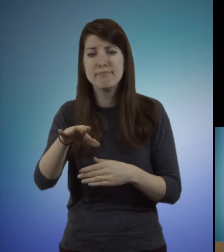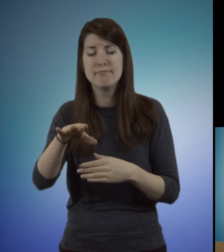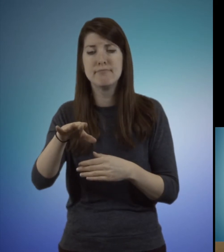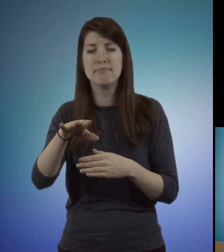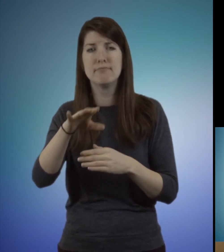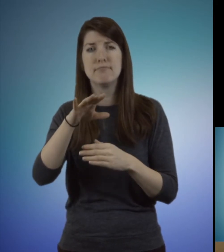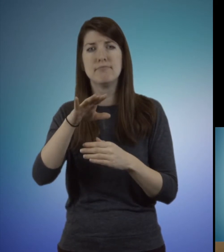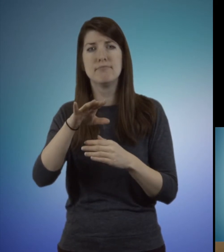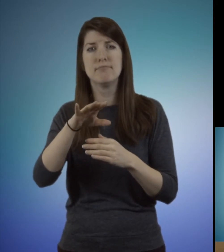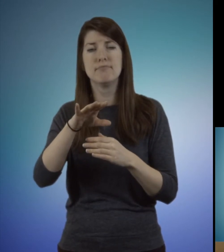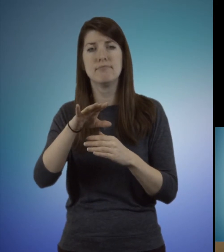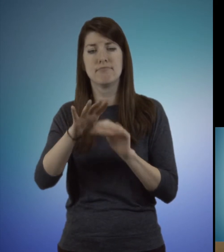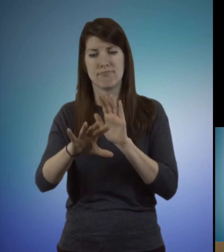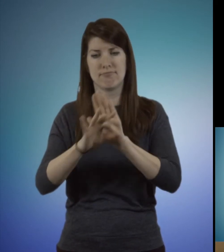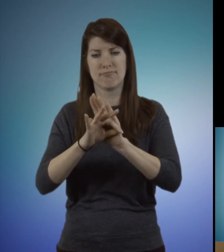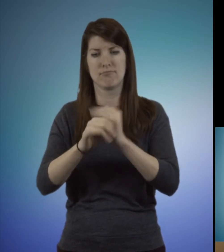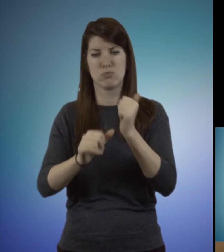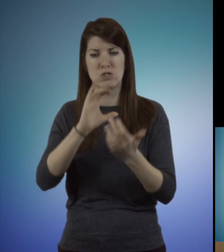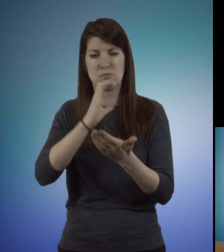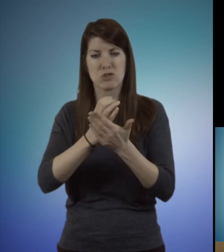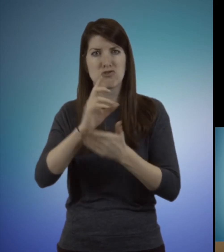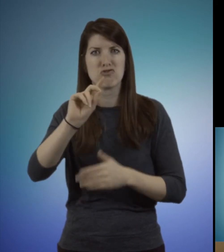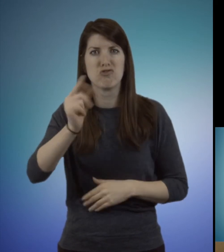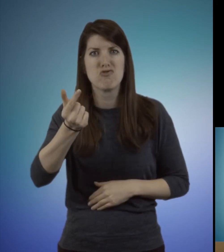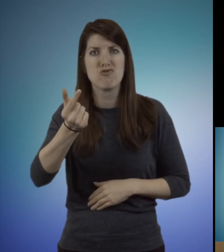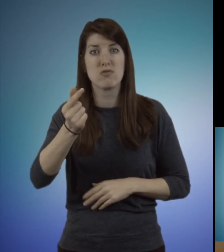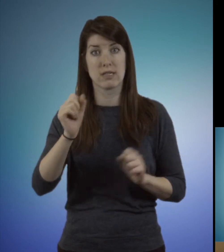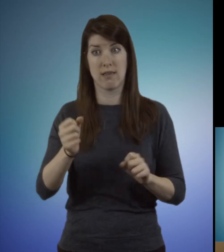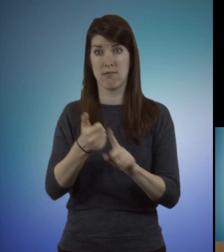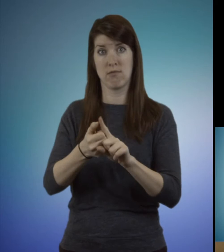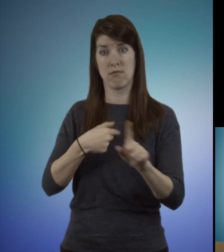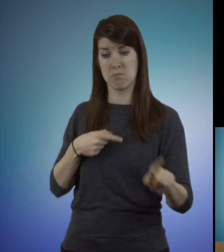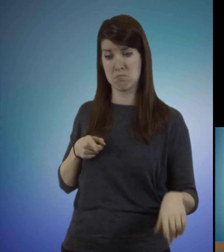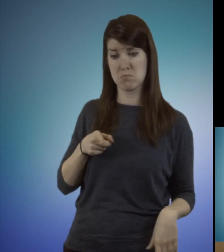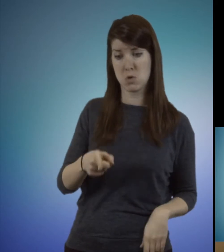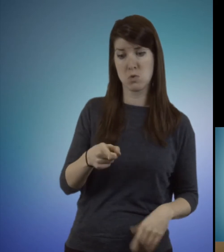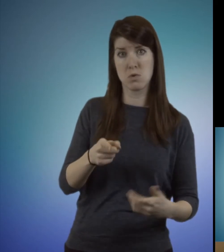to identify the picture of a dog, can they point to it and match what I say?